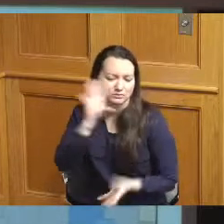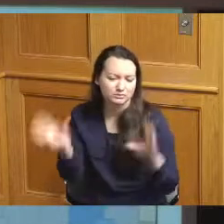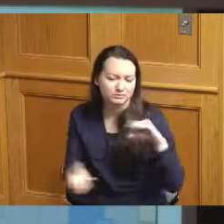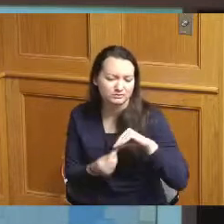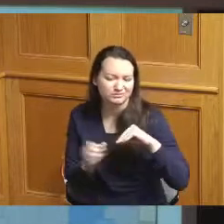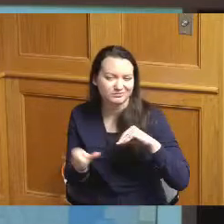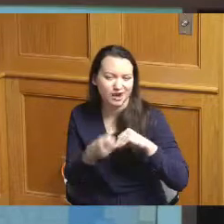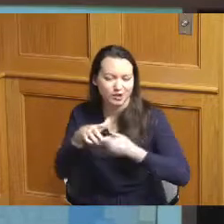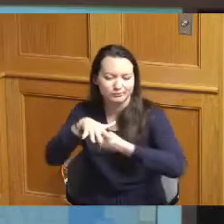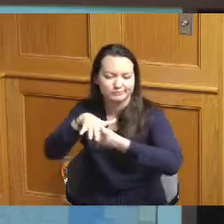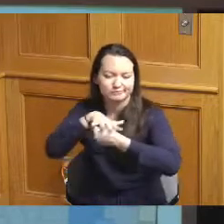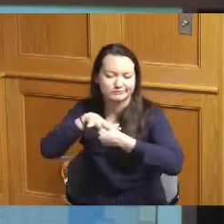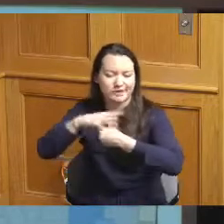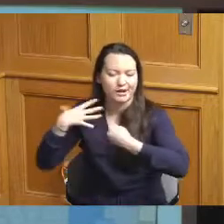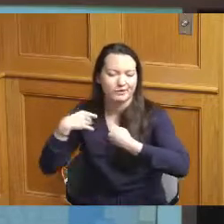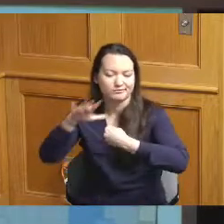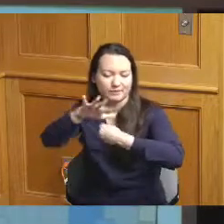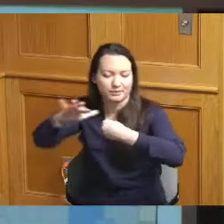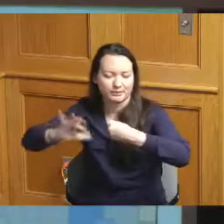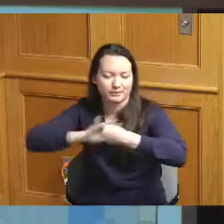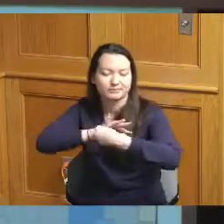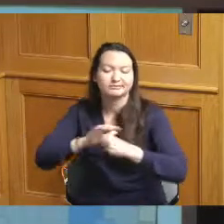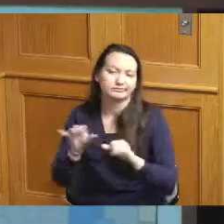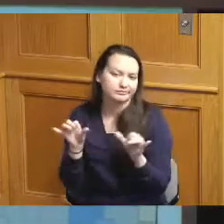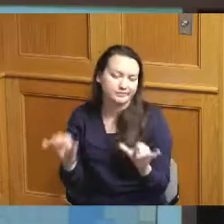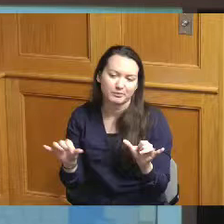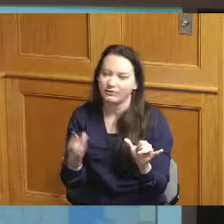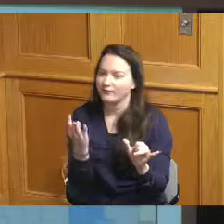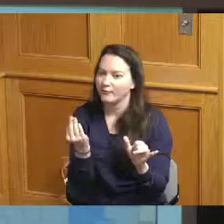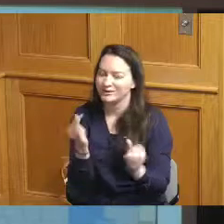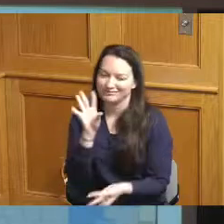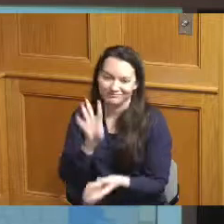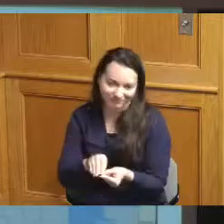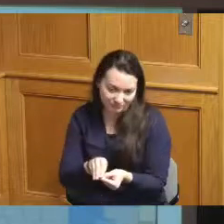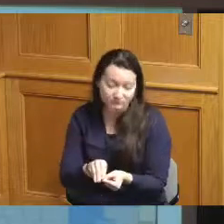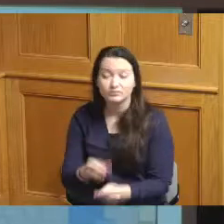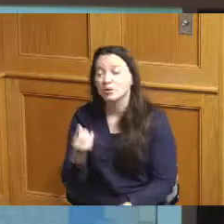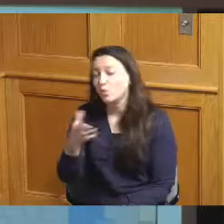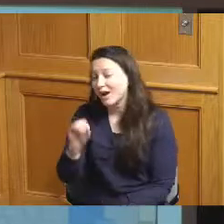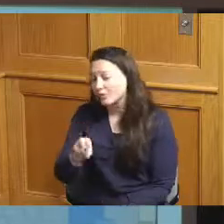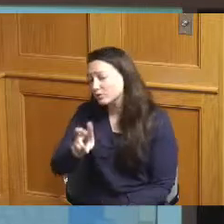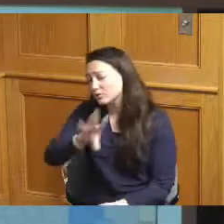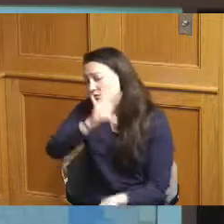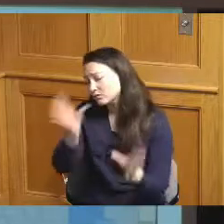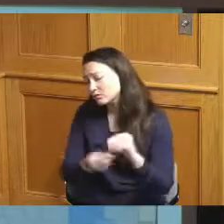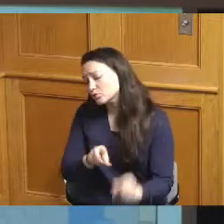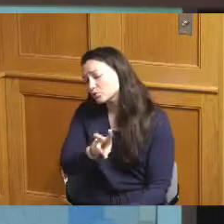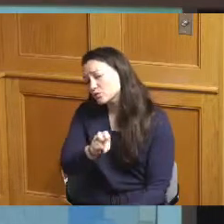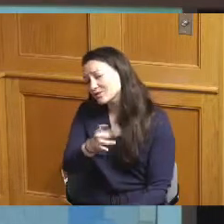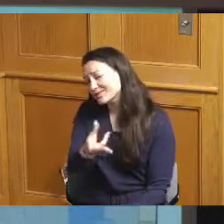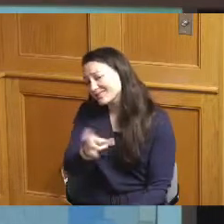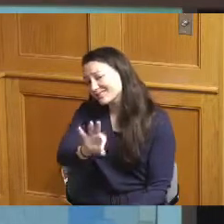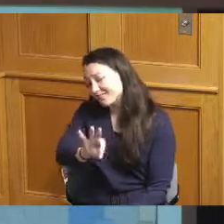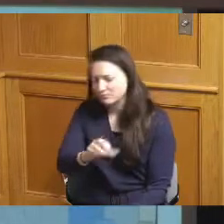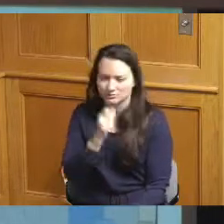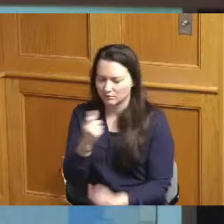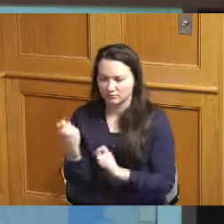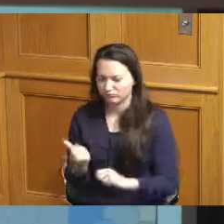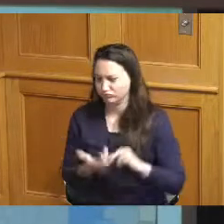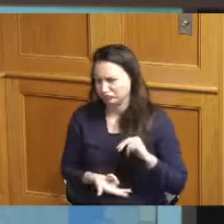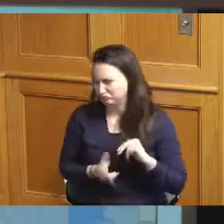health jurisdictions and That Remains the Same we have 14 cases Ohio has 279 no major increases and